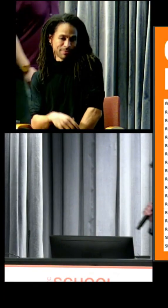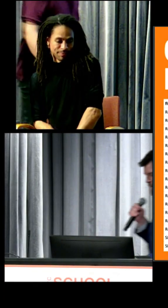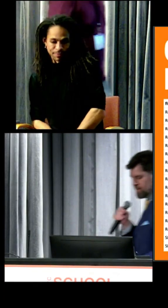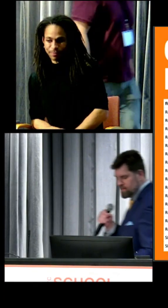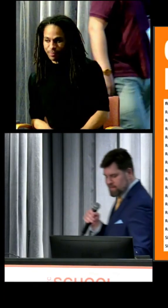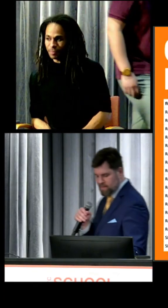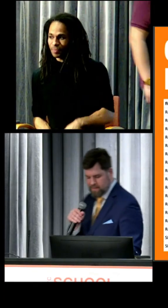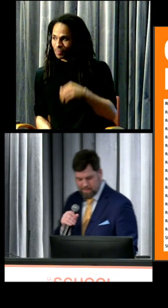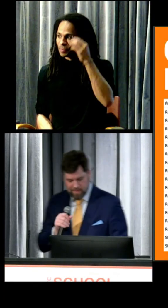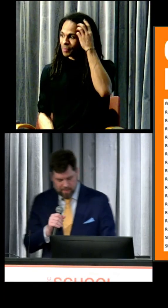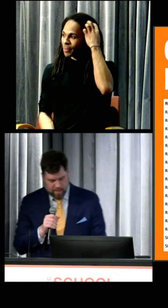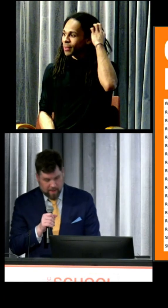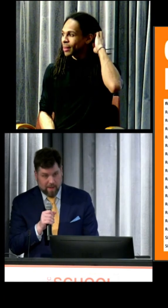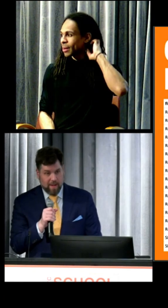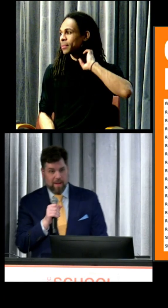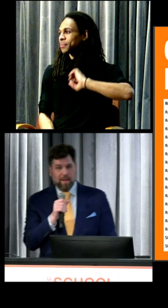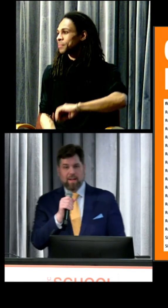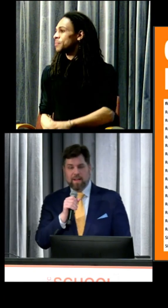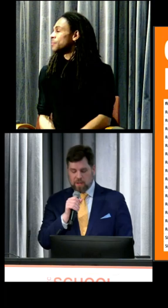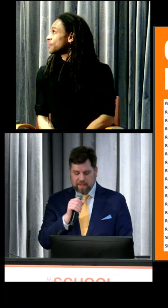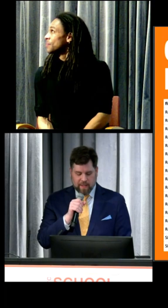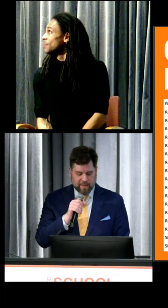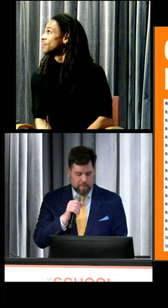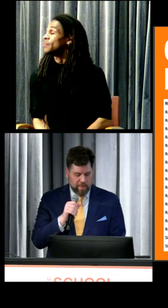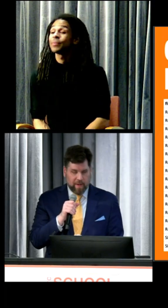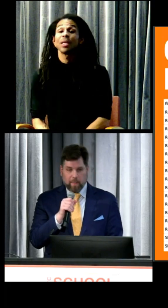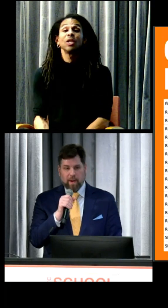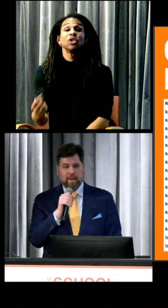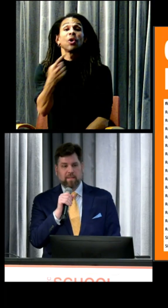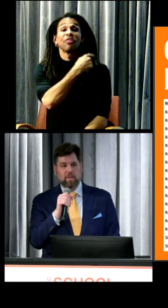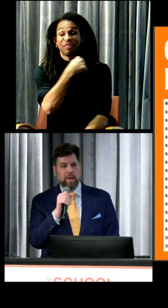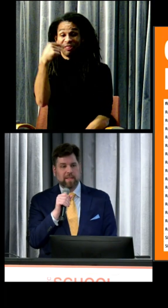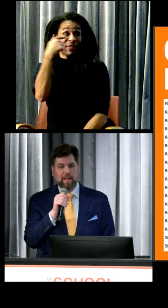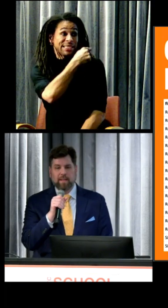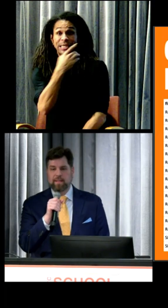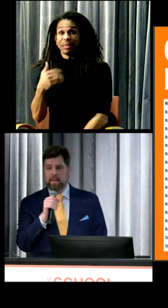municipal agency has the ability to do that.